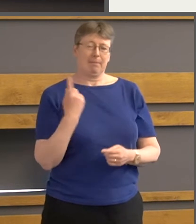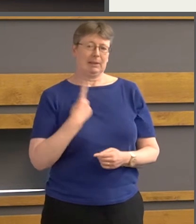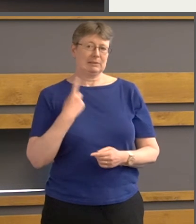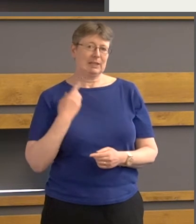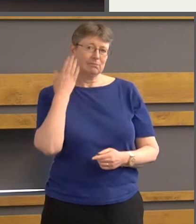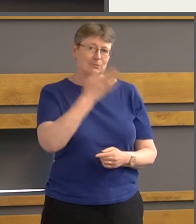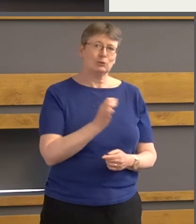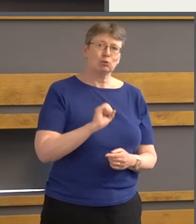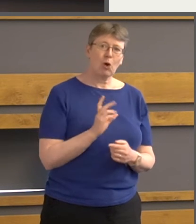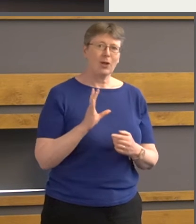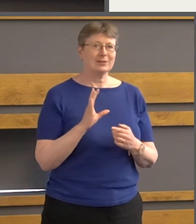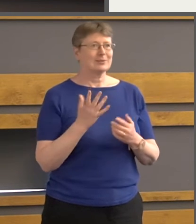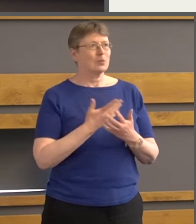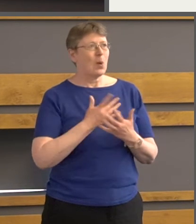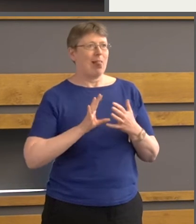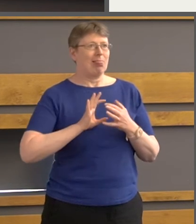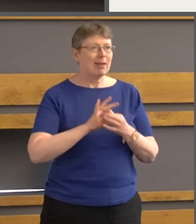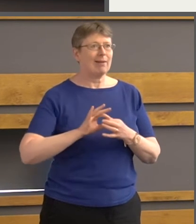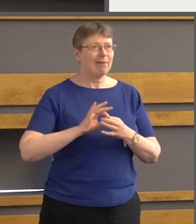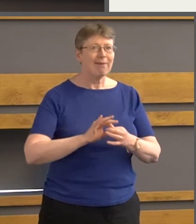And that's when I started studying the links,